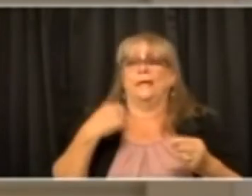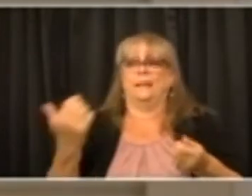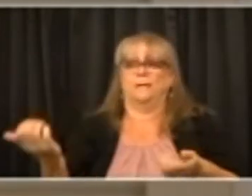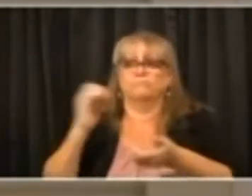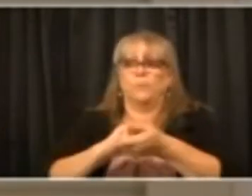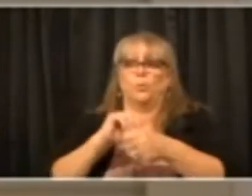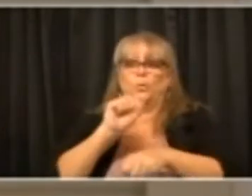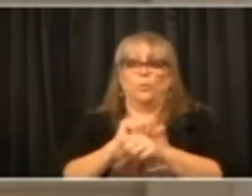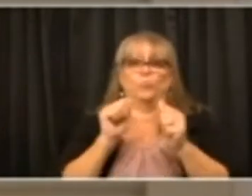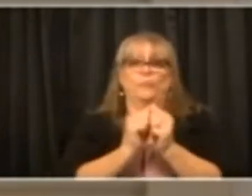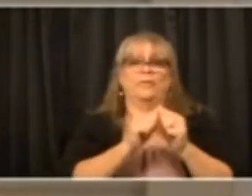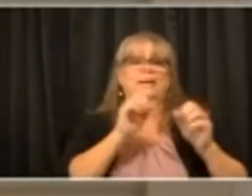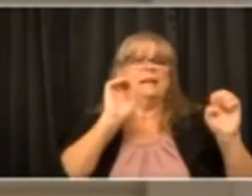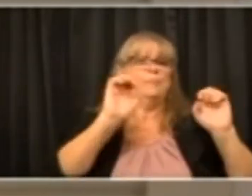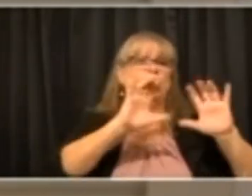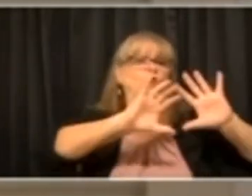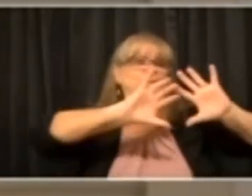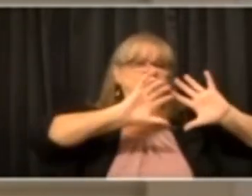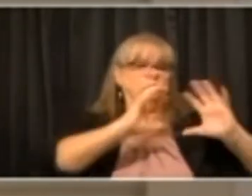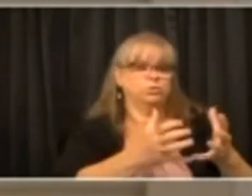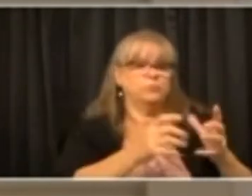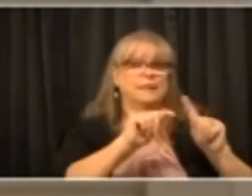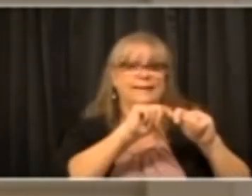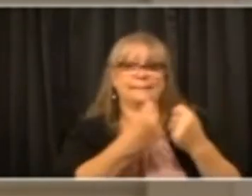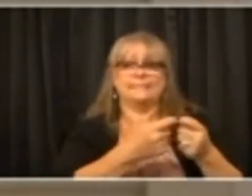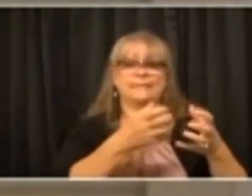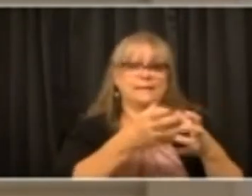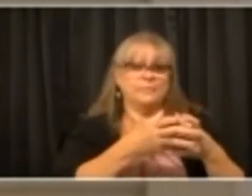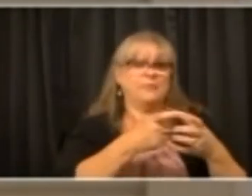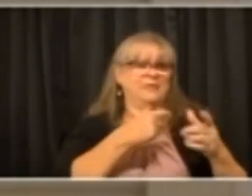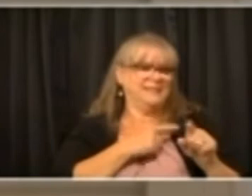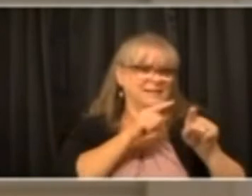help them identify incident priorities and create